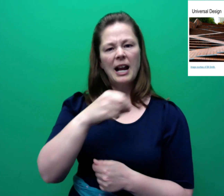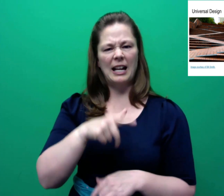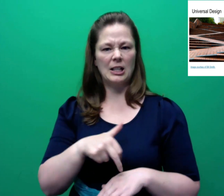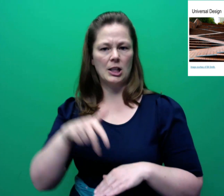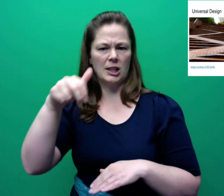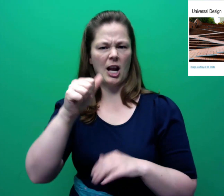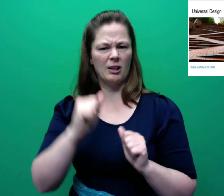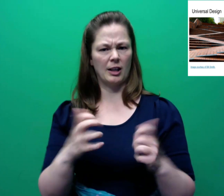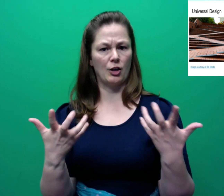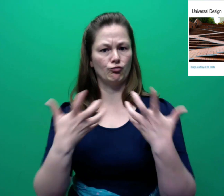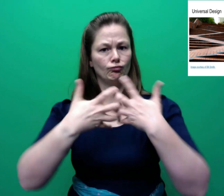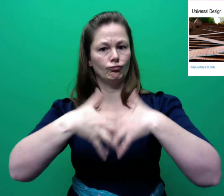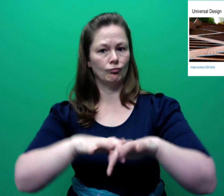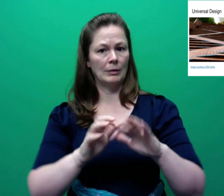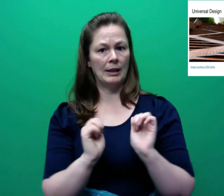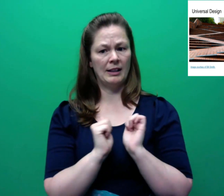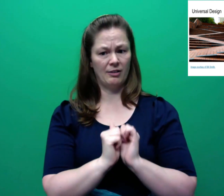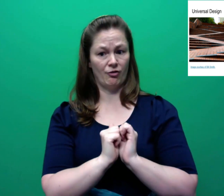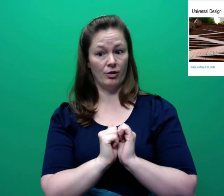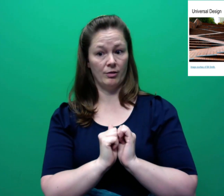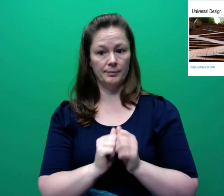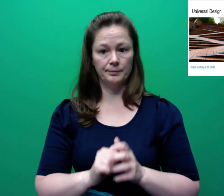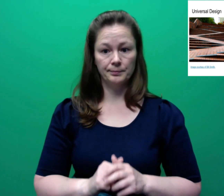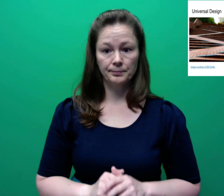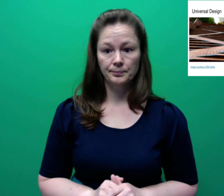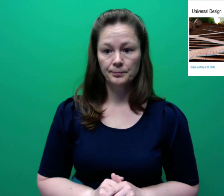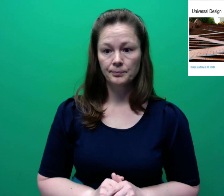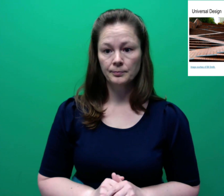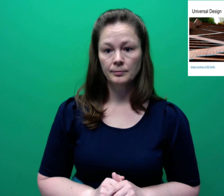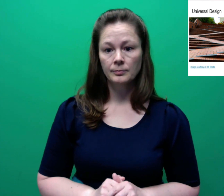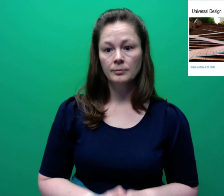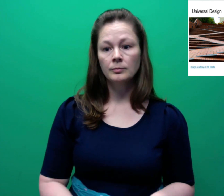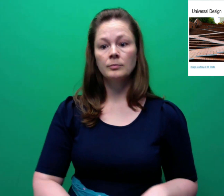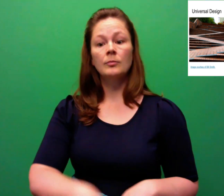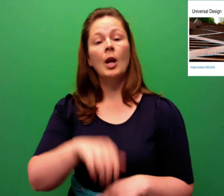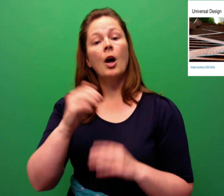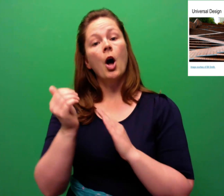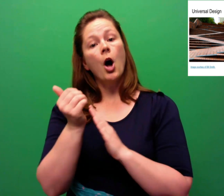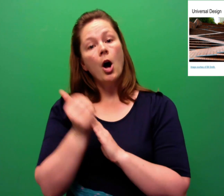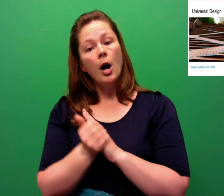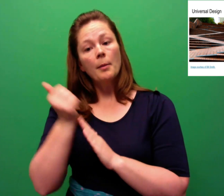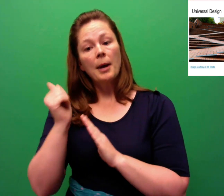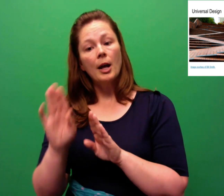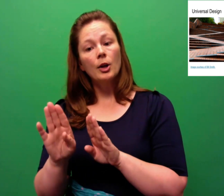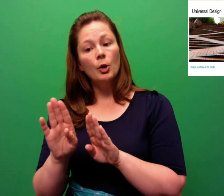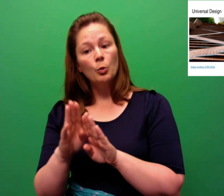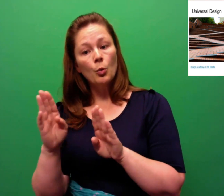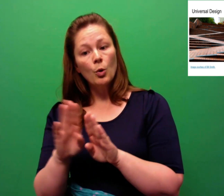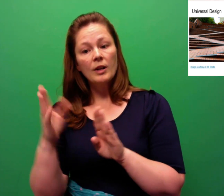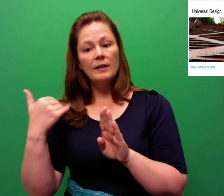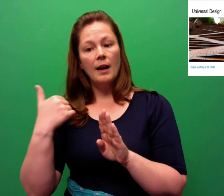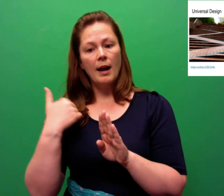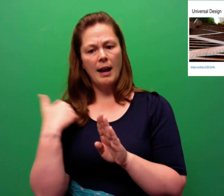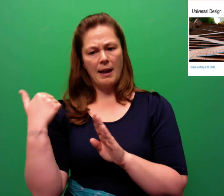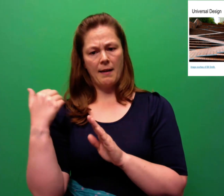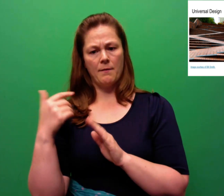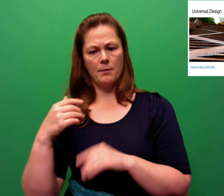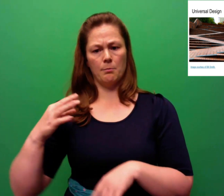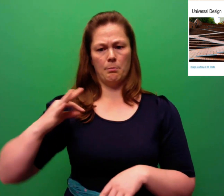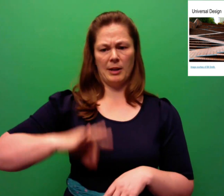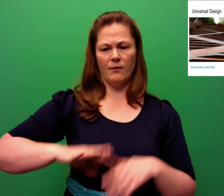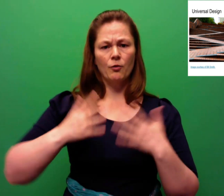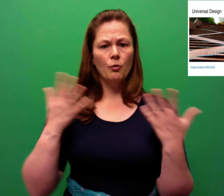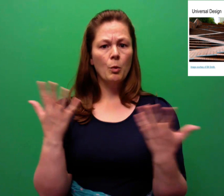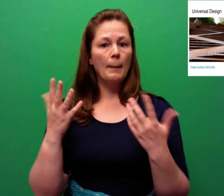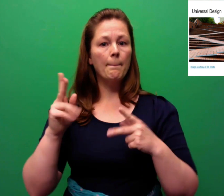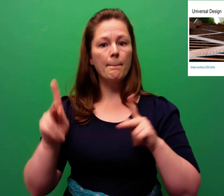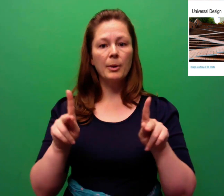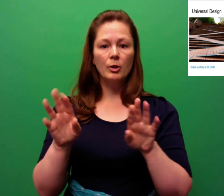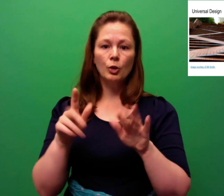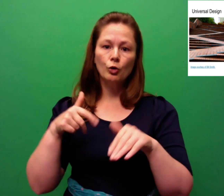stairs with a ramp integrated into the design. Automatic doors have the benefit